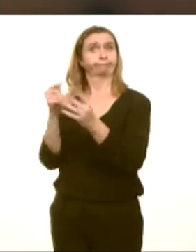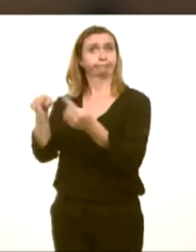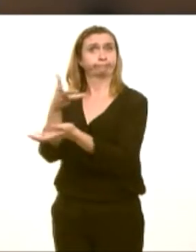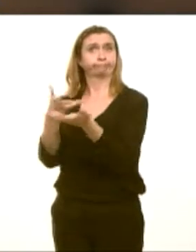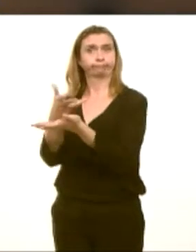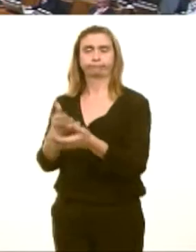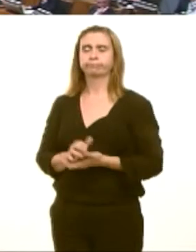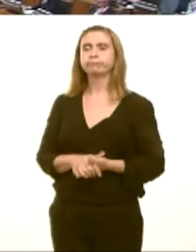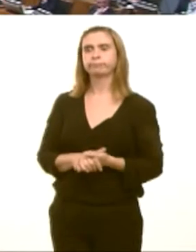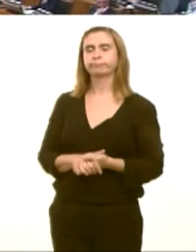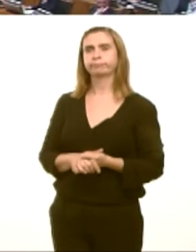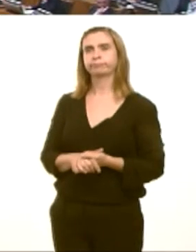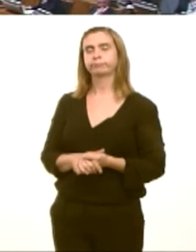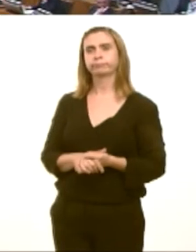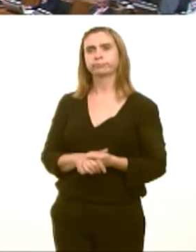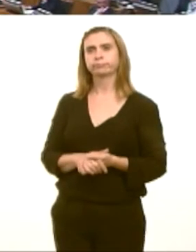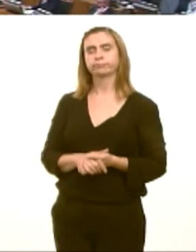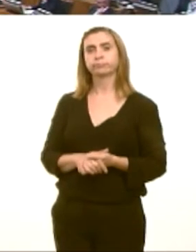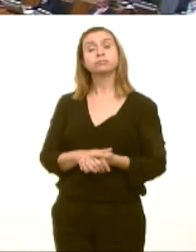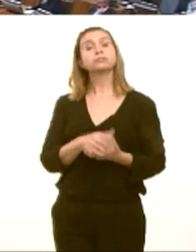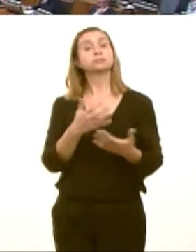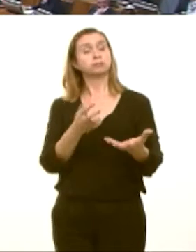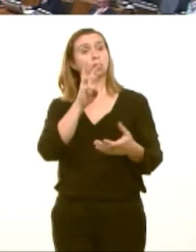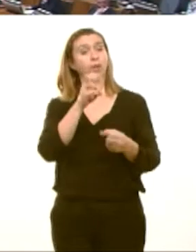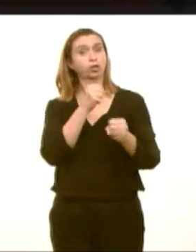Janet Finch-Saunders: First Minister, following the Welsh Government consultation earlier